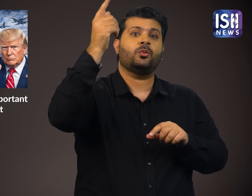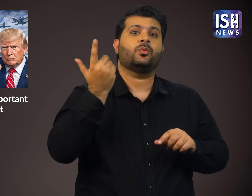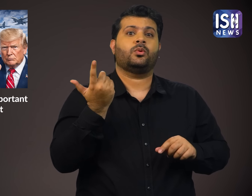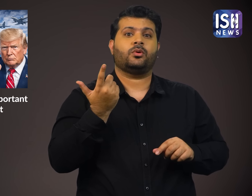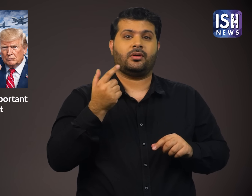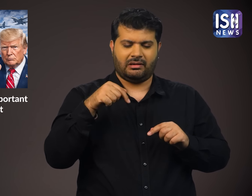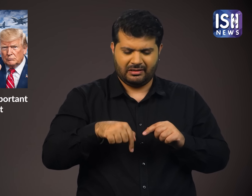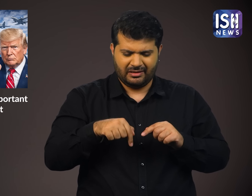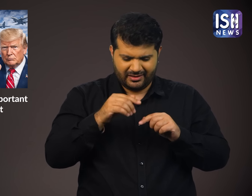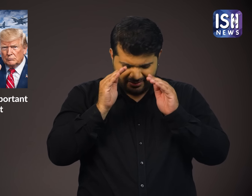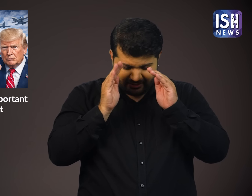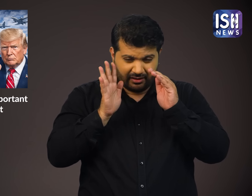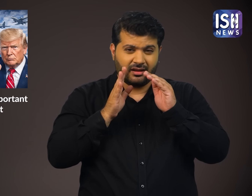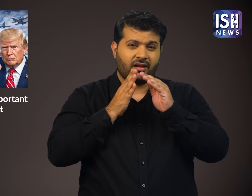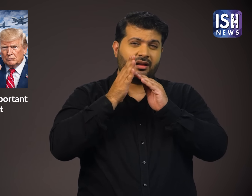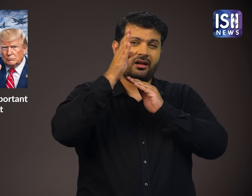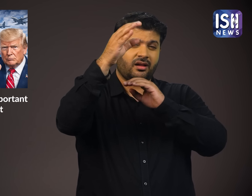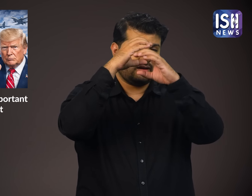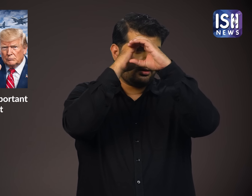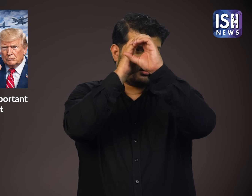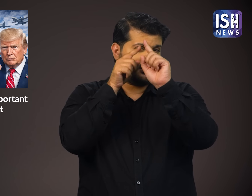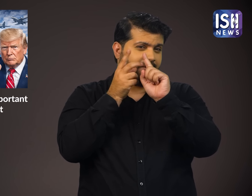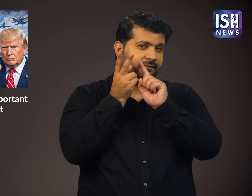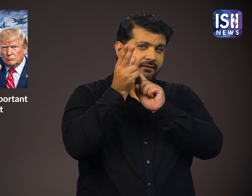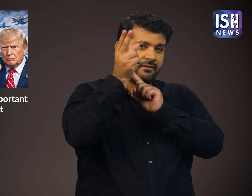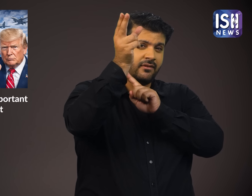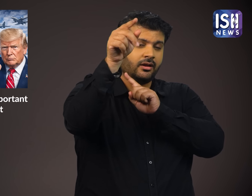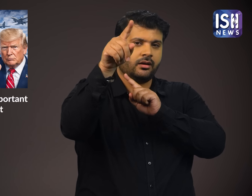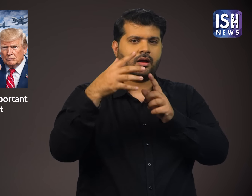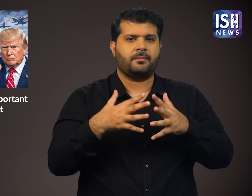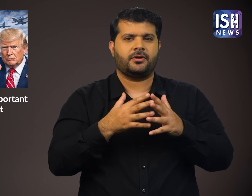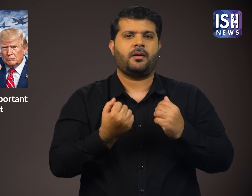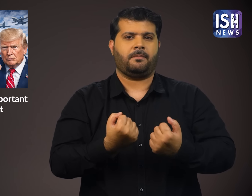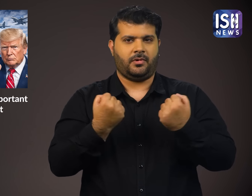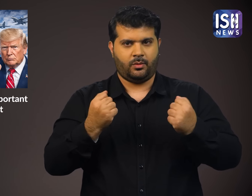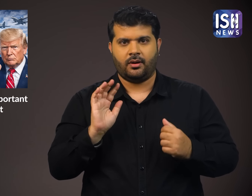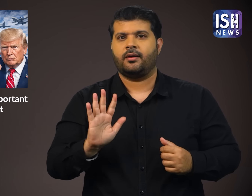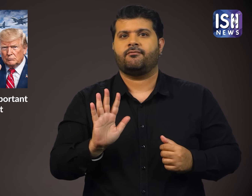It has a long-term goal, not a short one, of becoming a superpower.